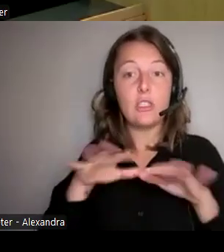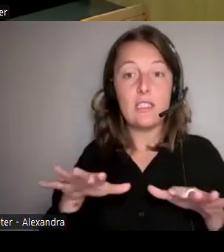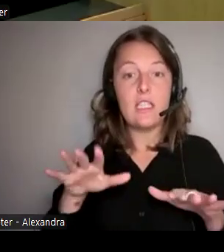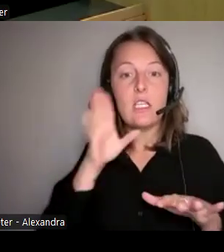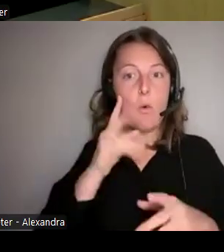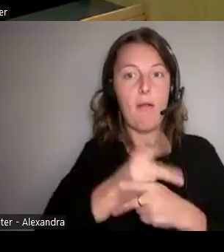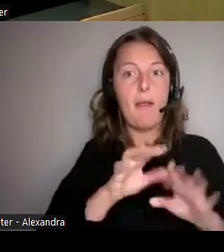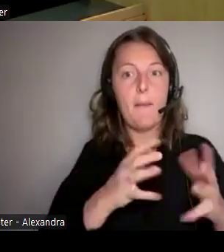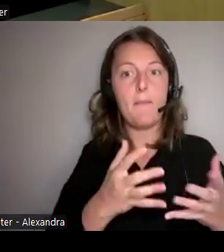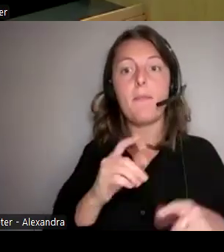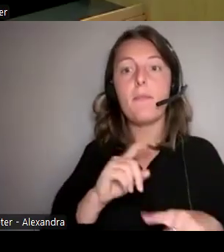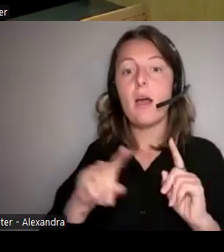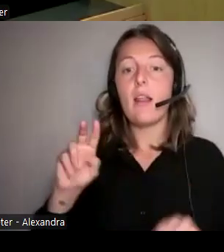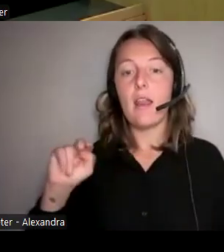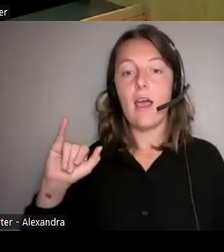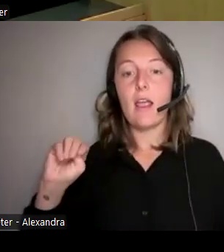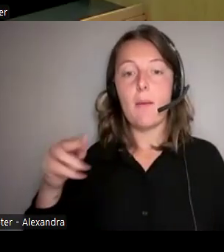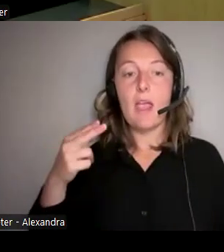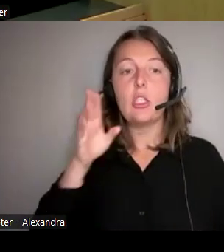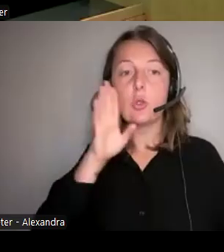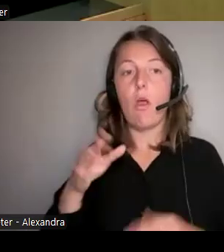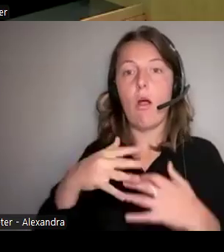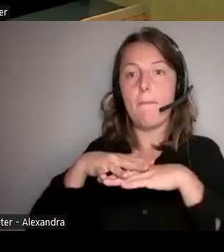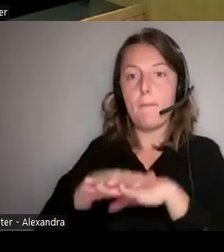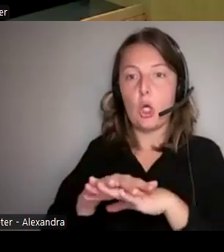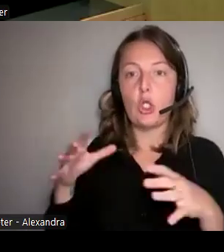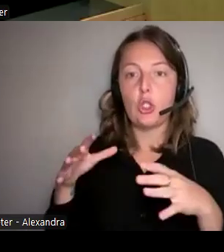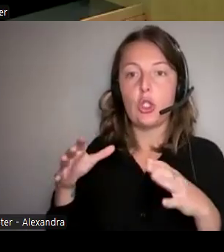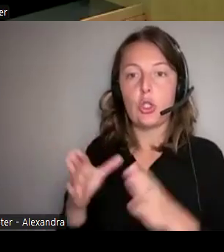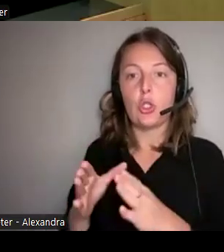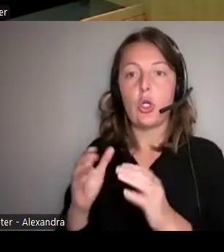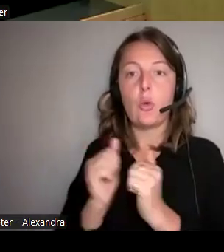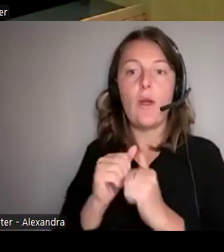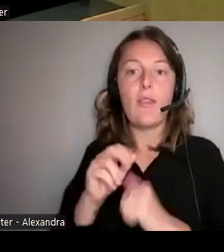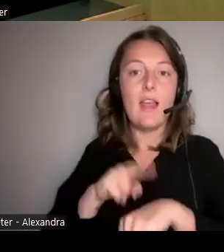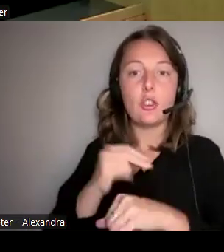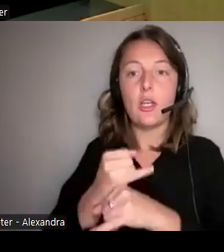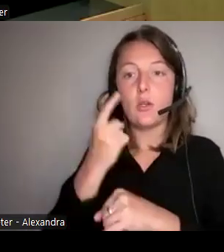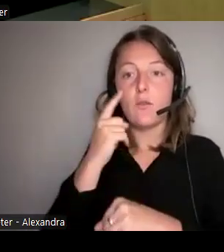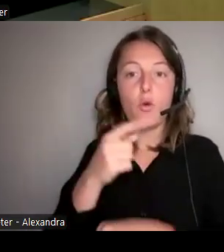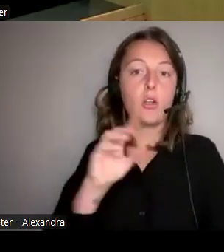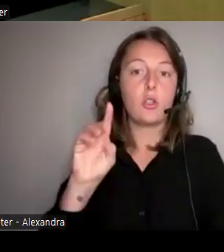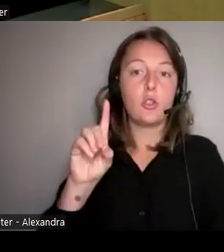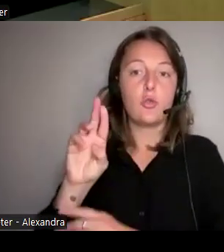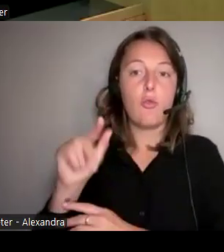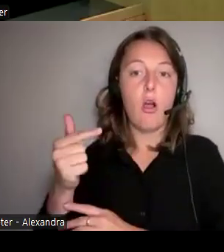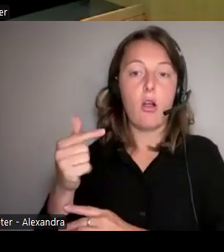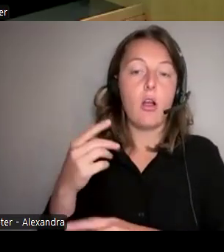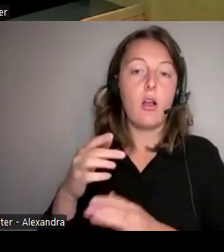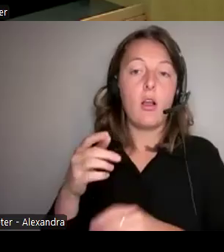NIMH is proposed to be merged with um uh uh uh the National Institute of Drug Abuse and NITAA